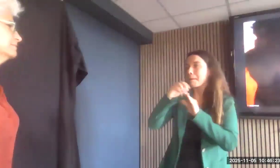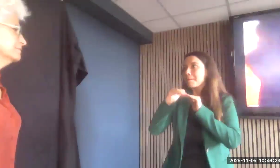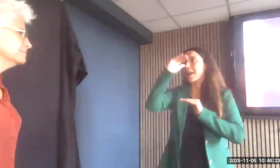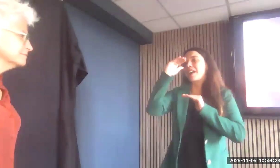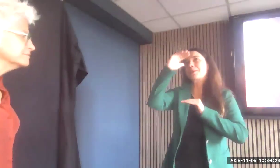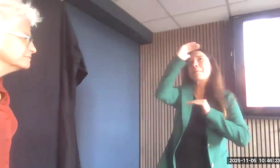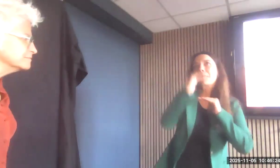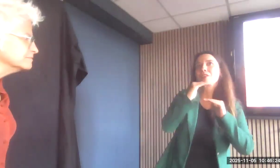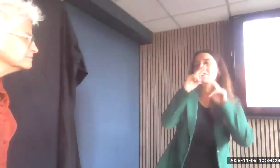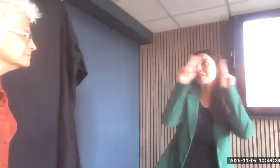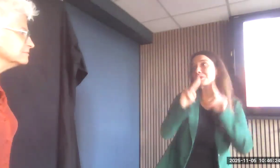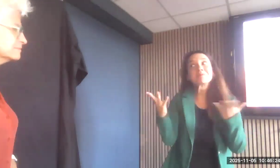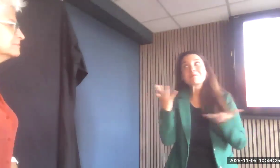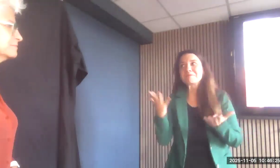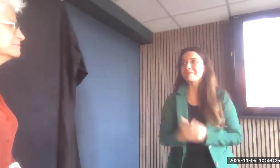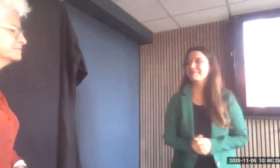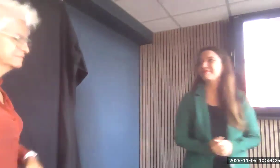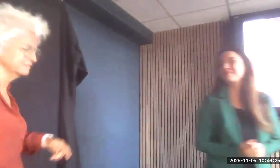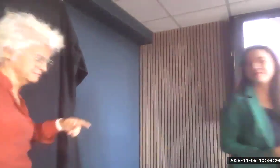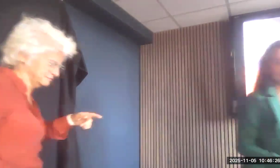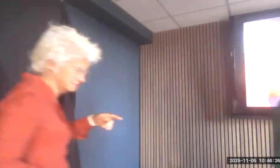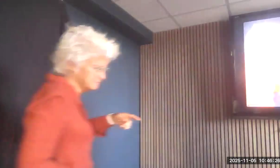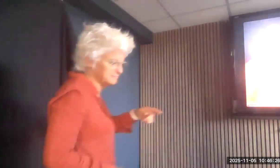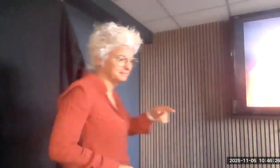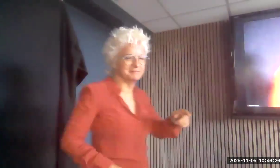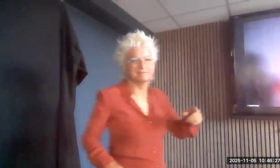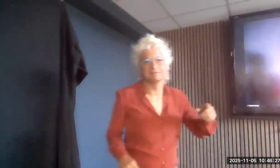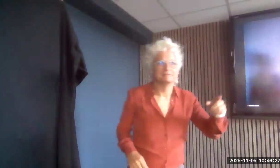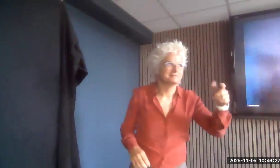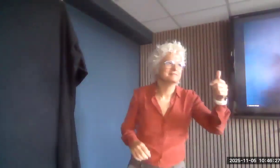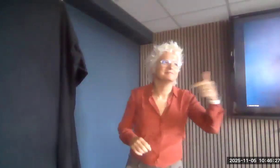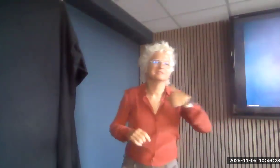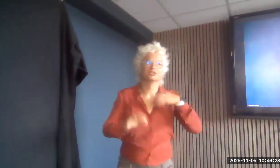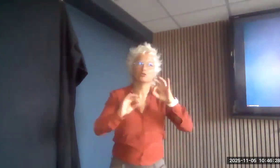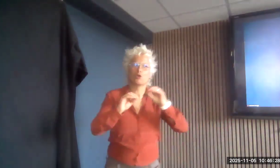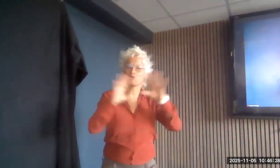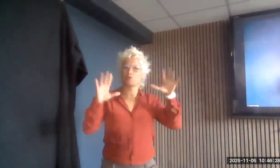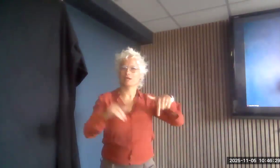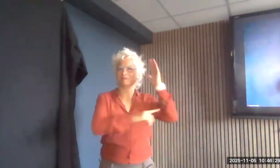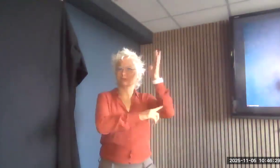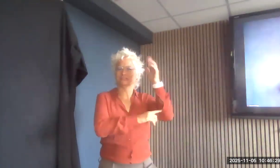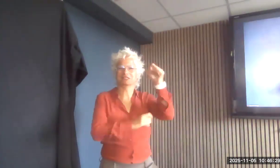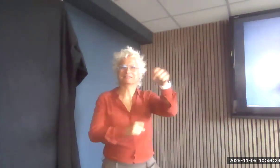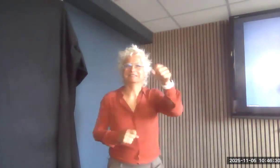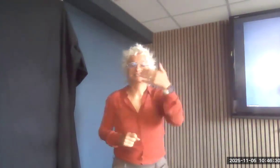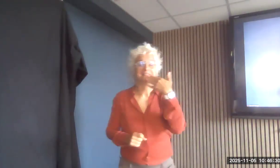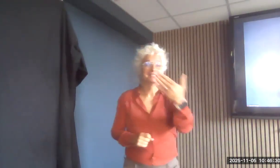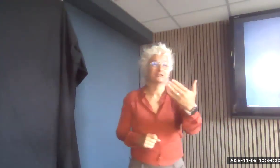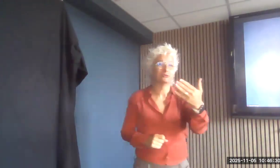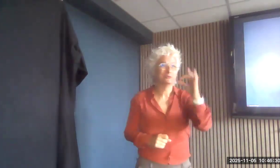uh, use of International Sign versus in the cities, in remote areas, etc.